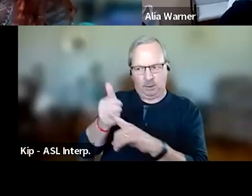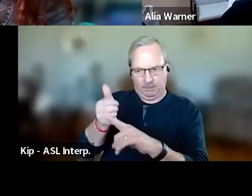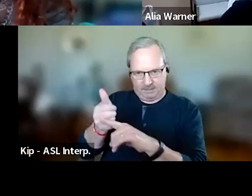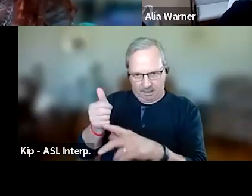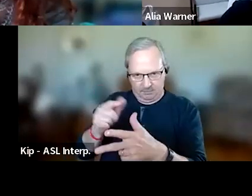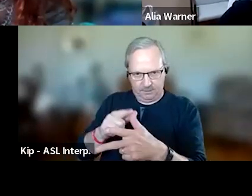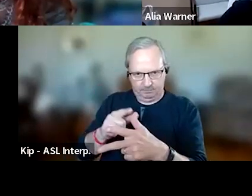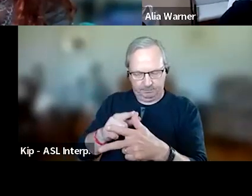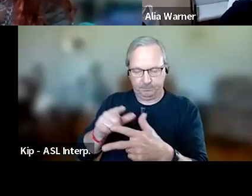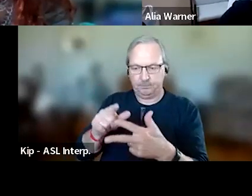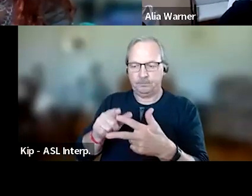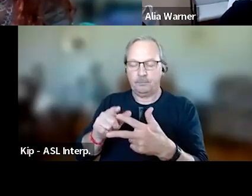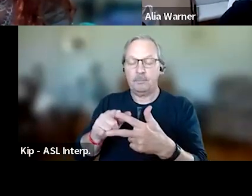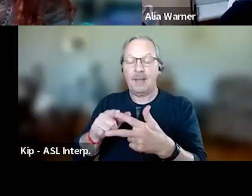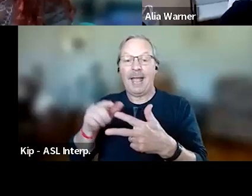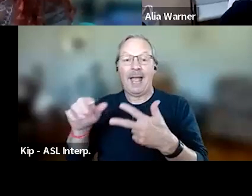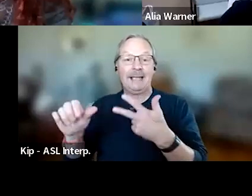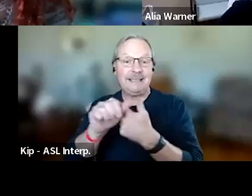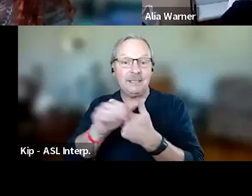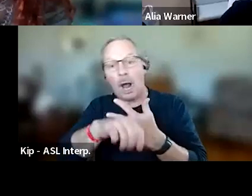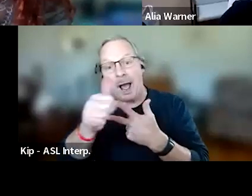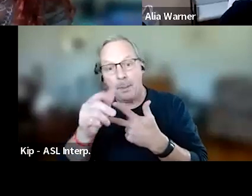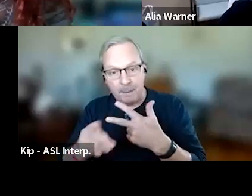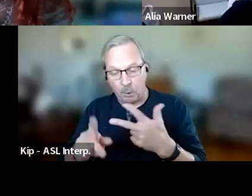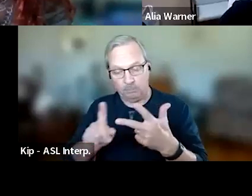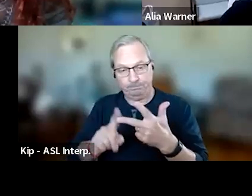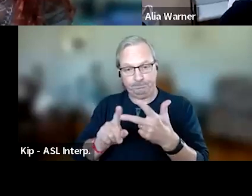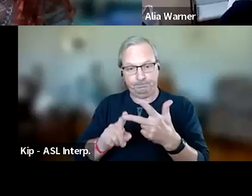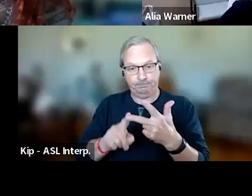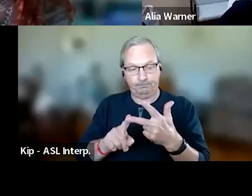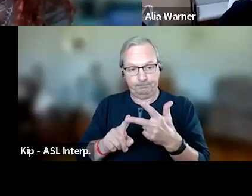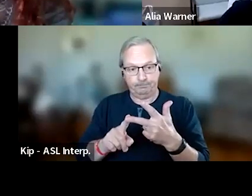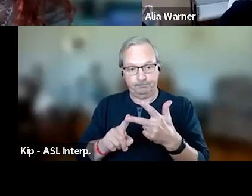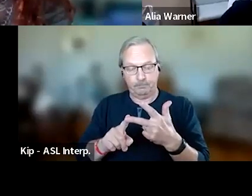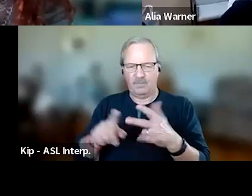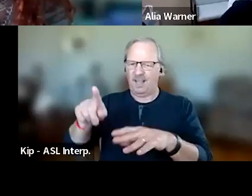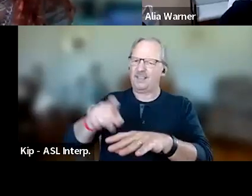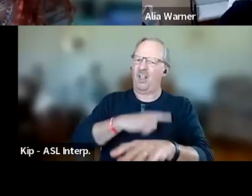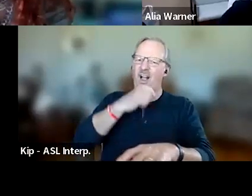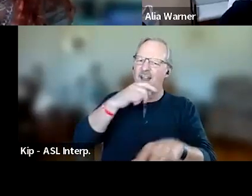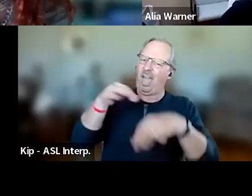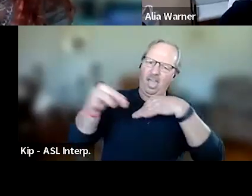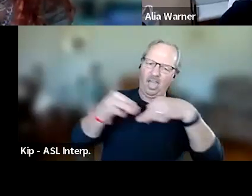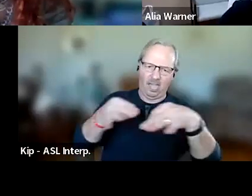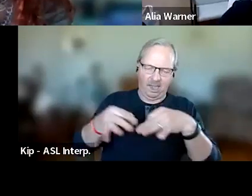an imminent danger to others... The third criteria is rather long, so I won't go through all of it, but it essentially boils down